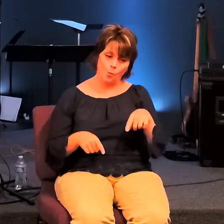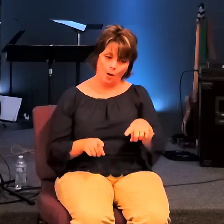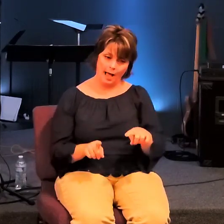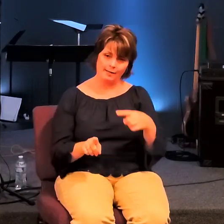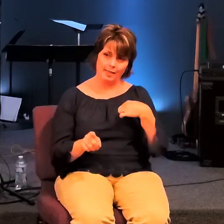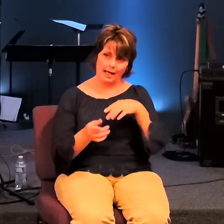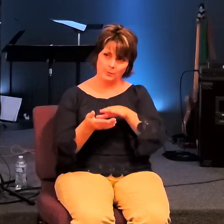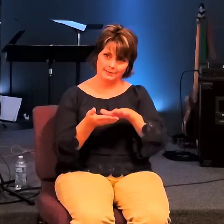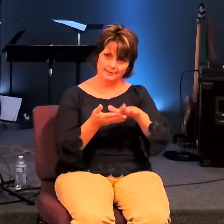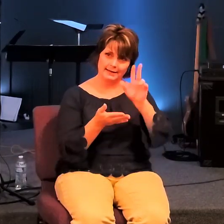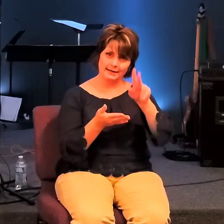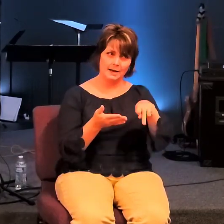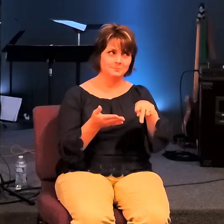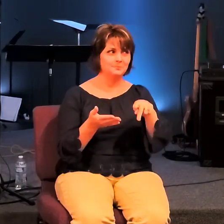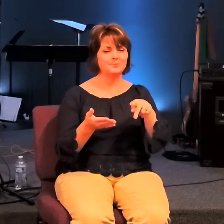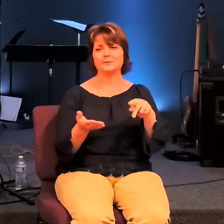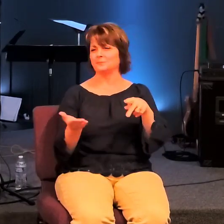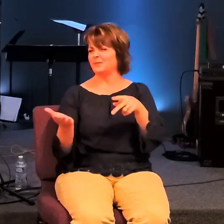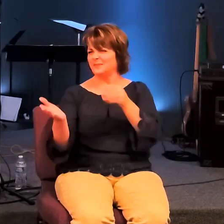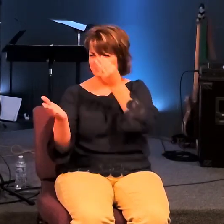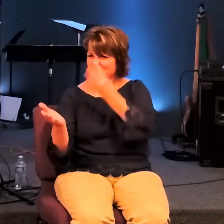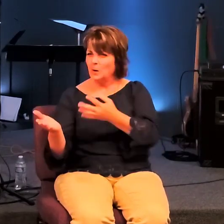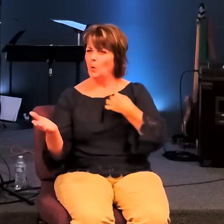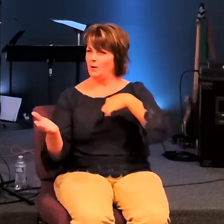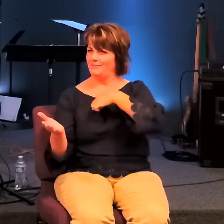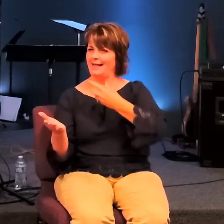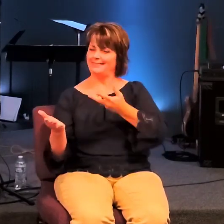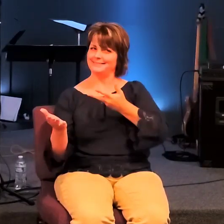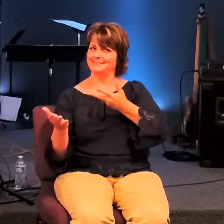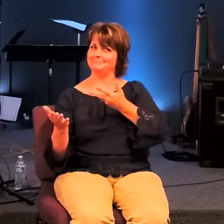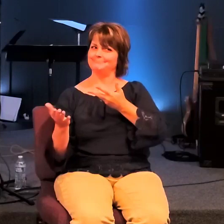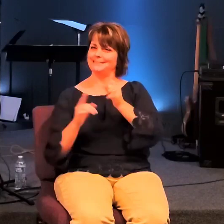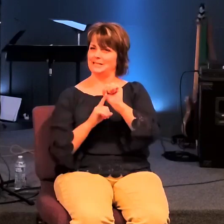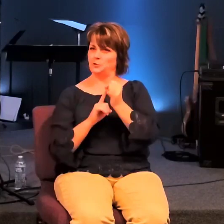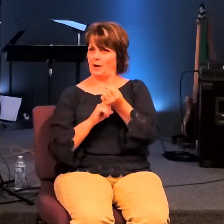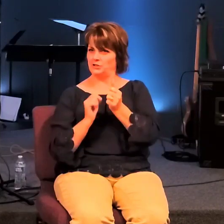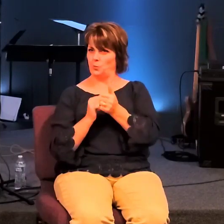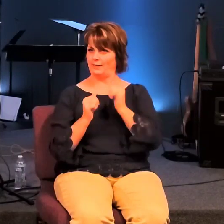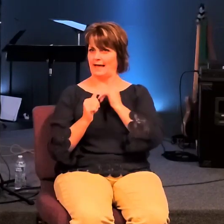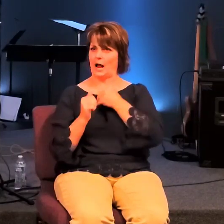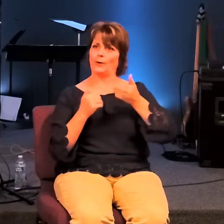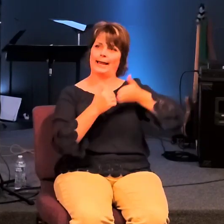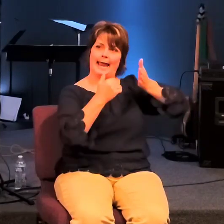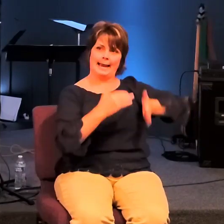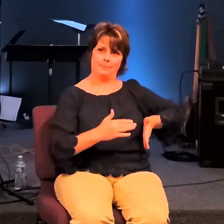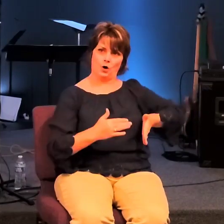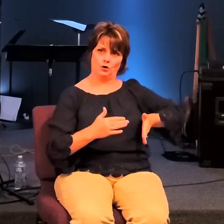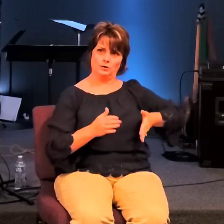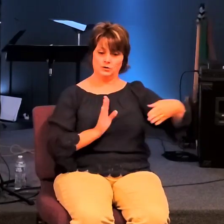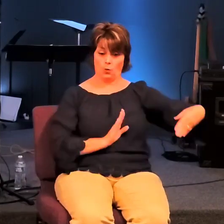had this on going thing with our neighbor across the street and we've been fighting